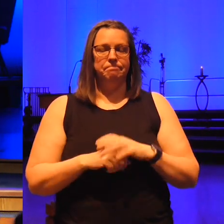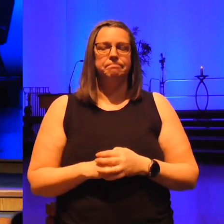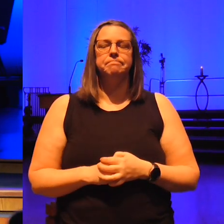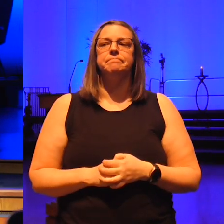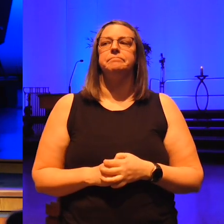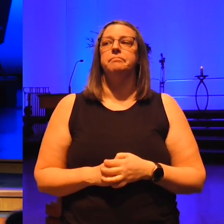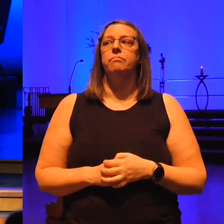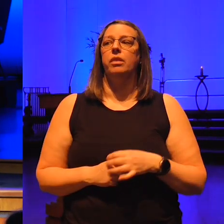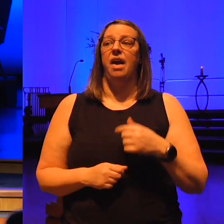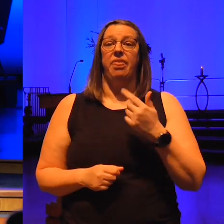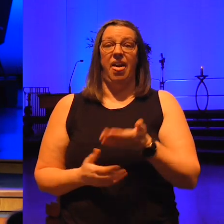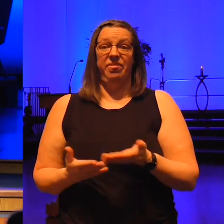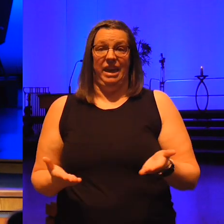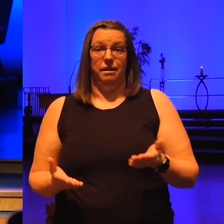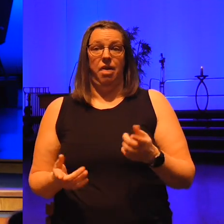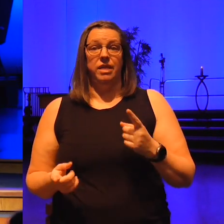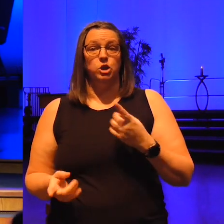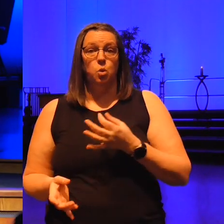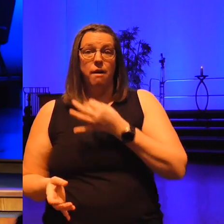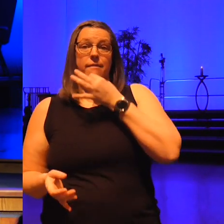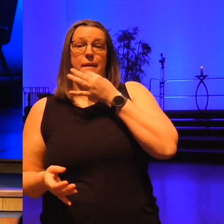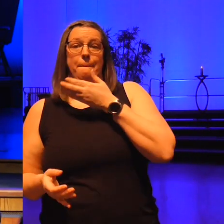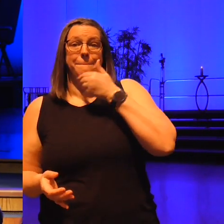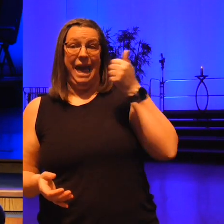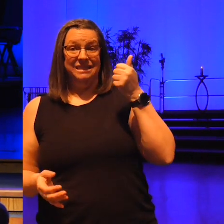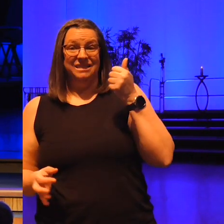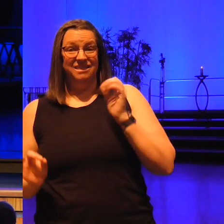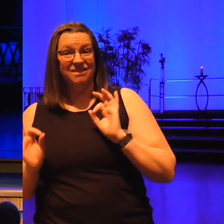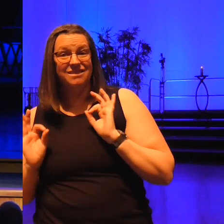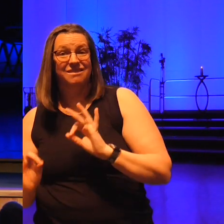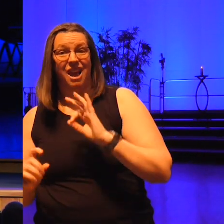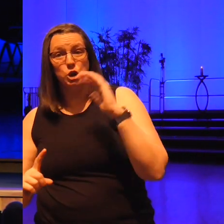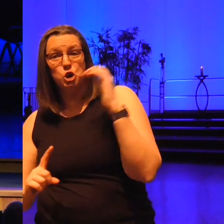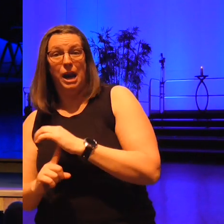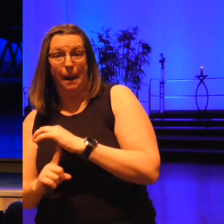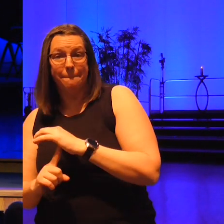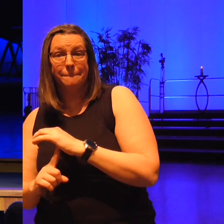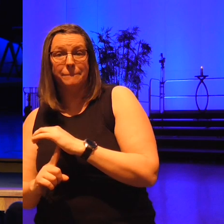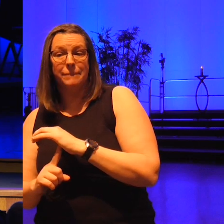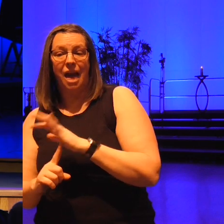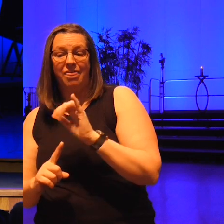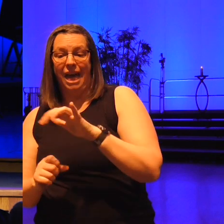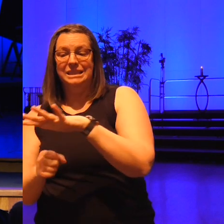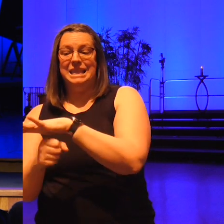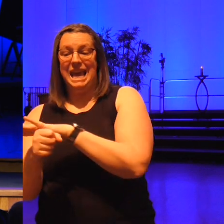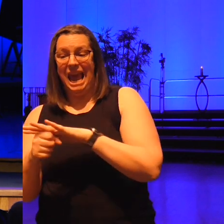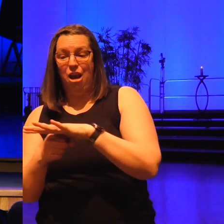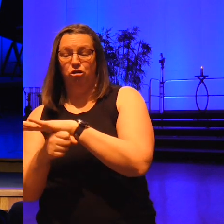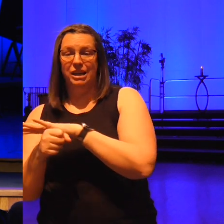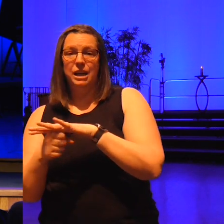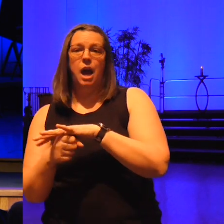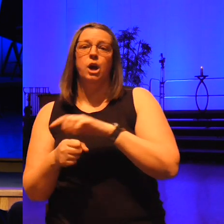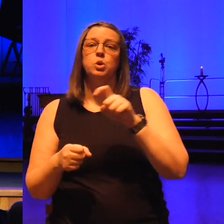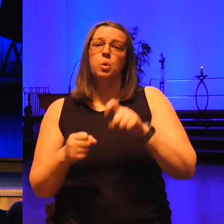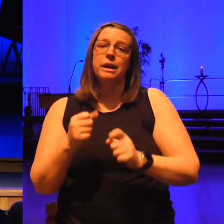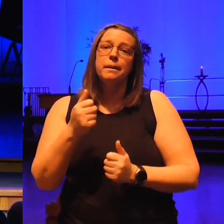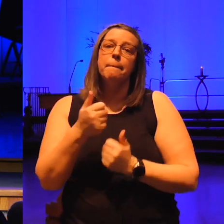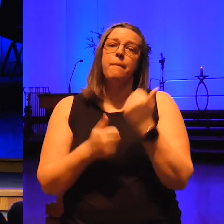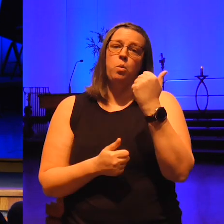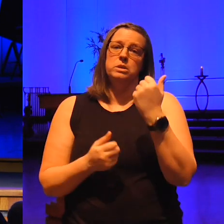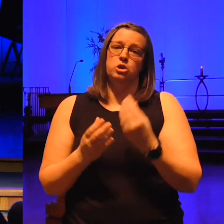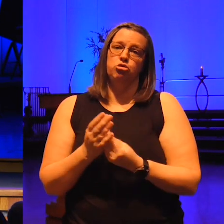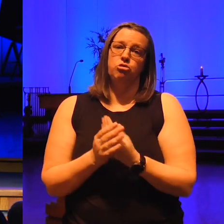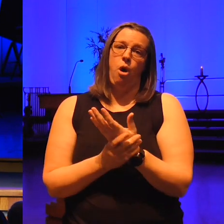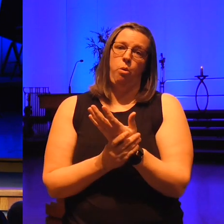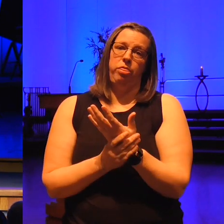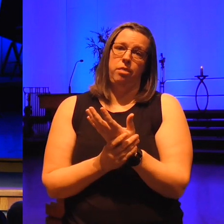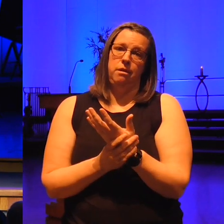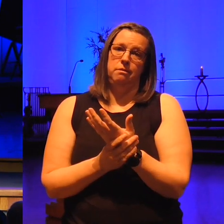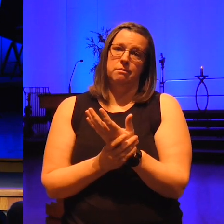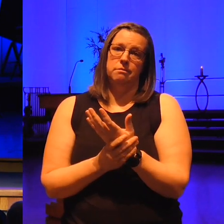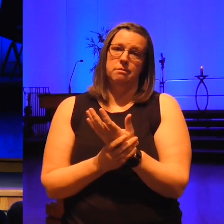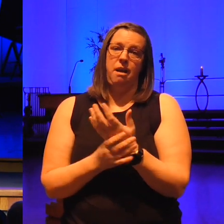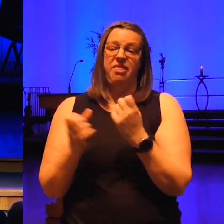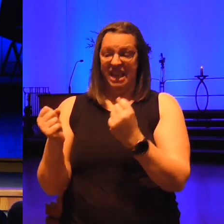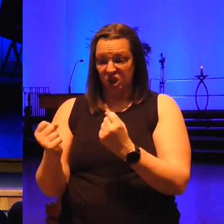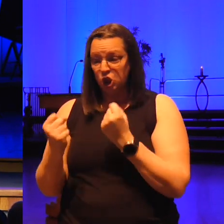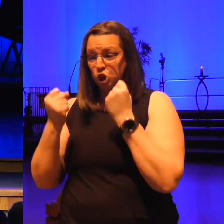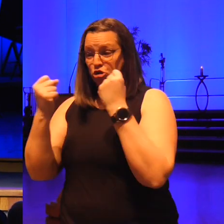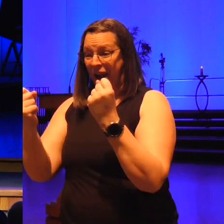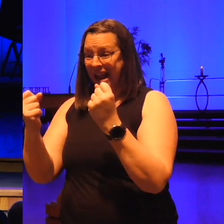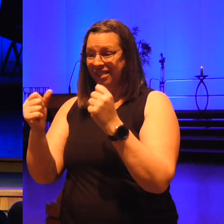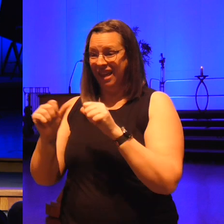best at is also the area in which you need most to grow that strength keep strengthening it keep